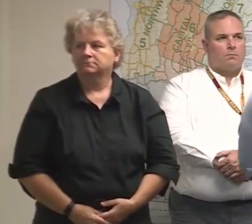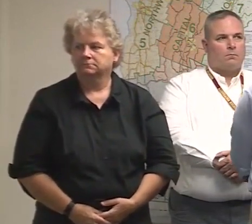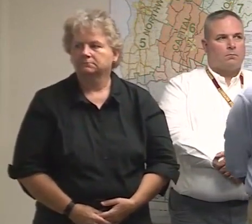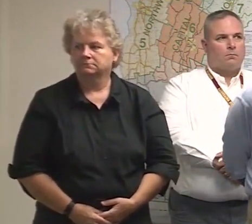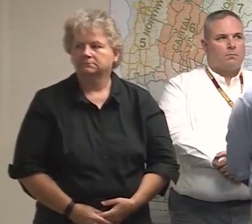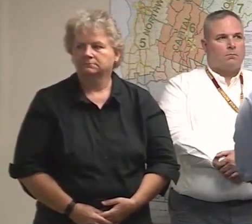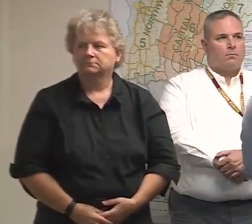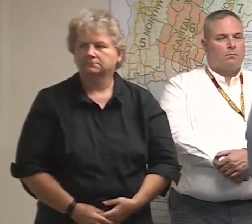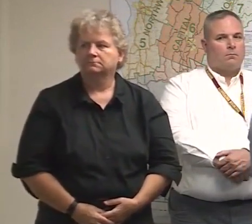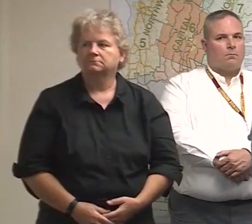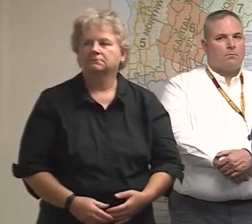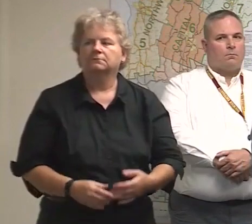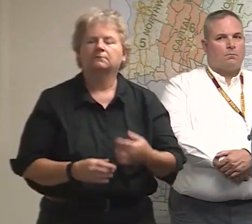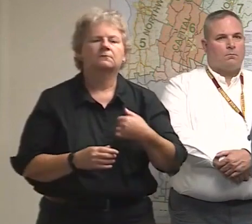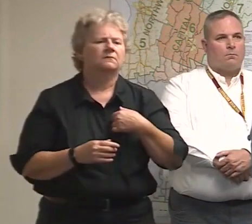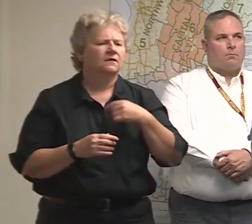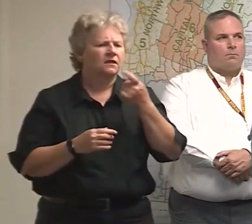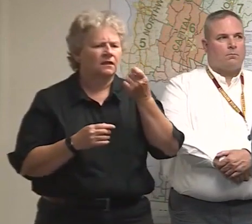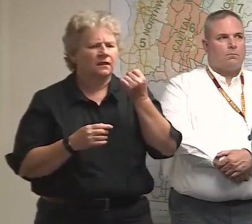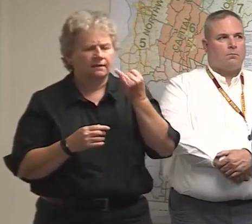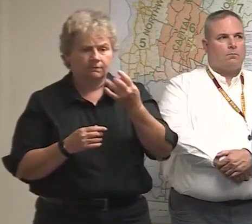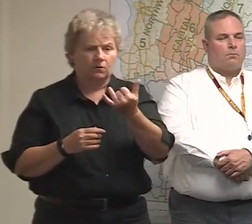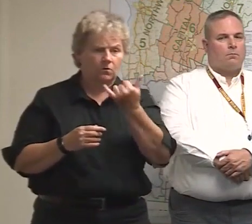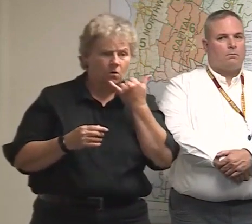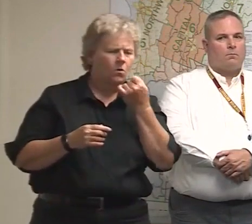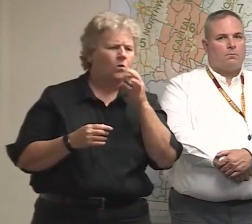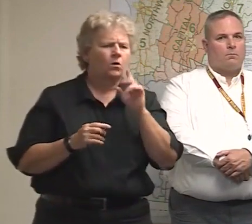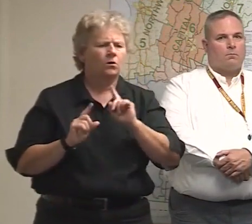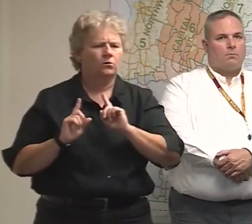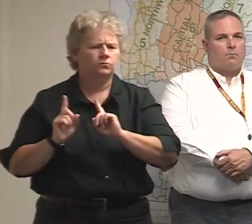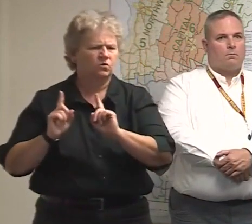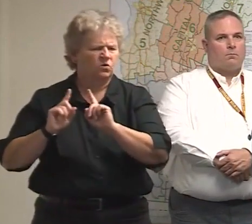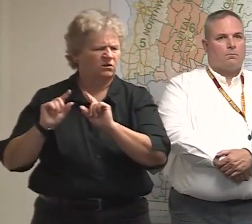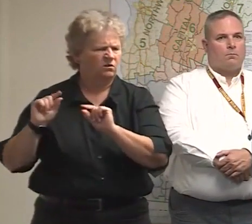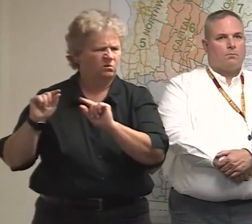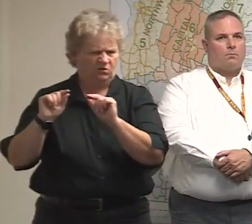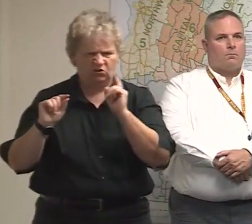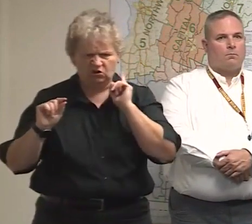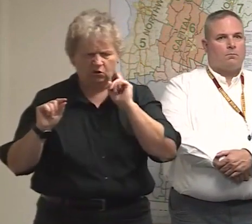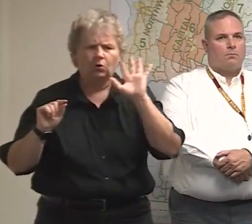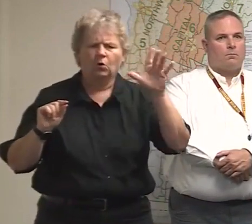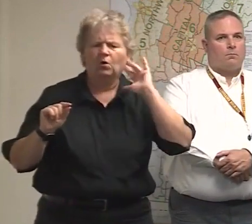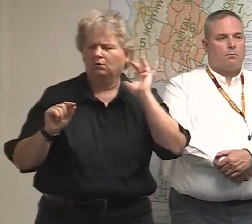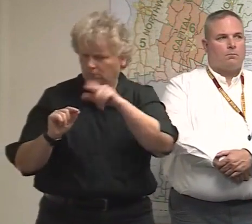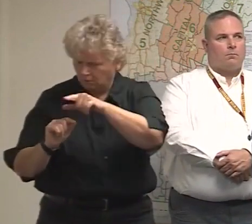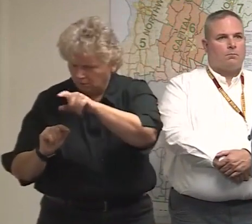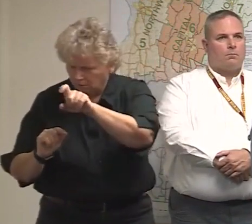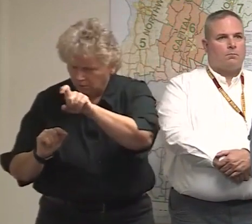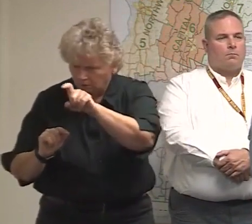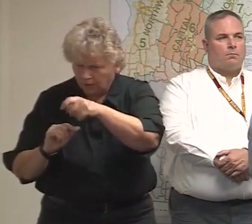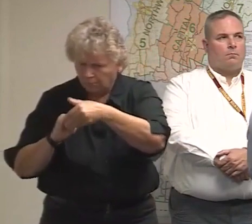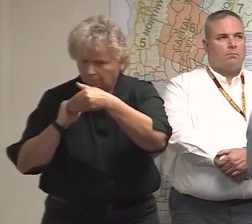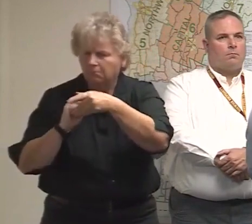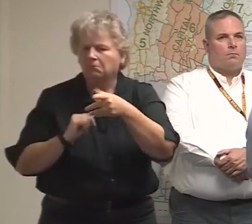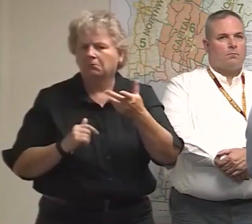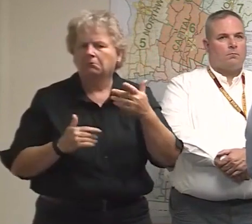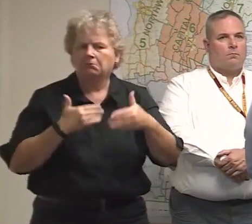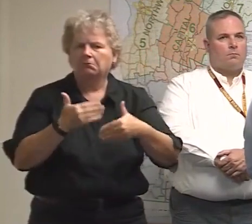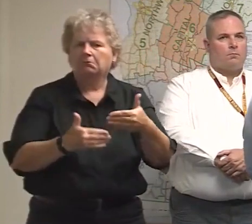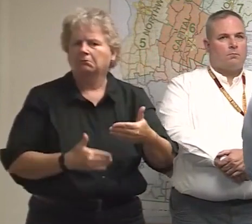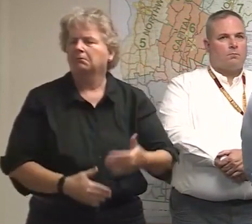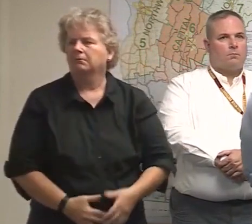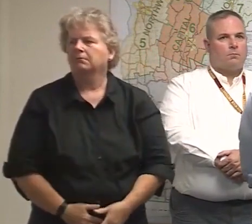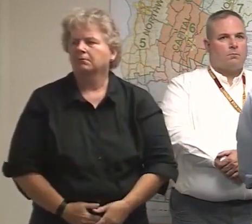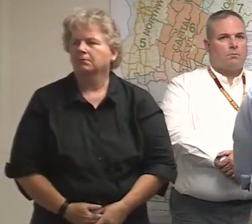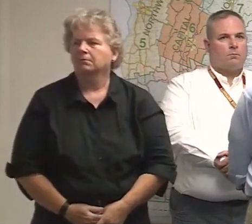AND IF WE GET THAT CALL OR EVEN IF WE HEAR IT ANECDOTALLY, WE WILL PROVIDE EVERY BIT OF ASSISTANCE AS WE ARE ABLE TO.